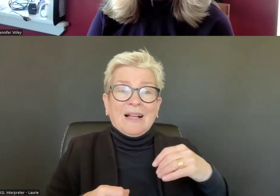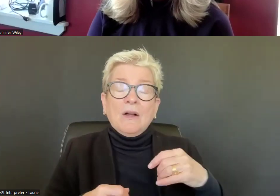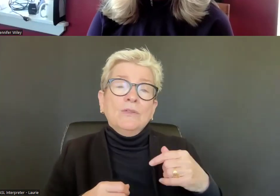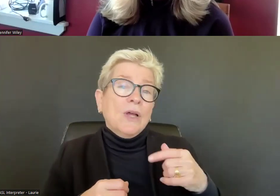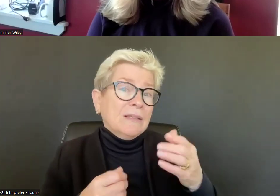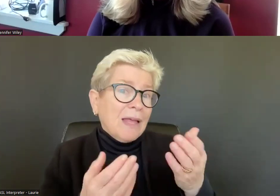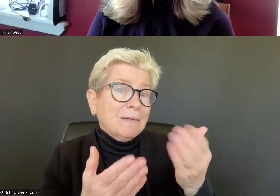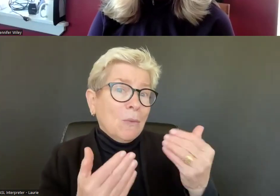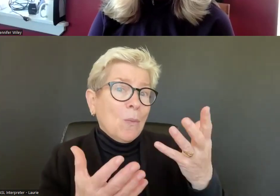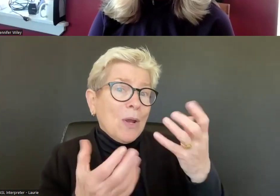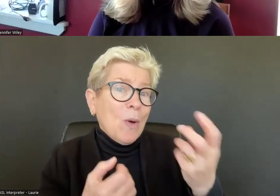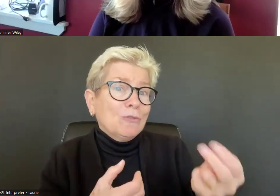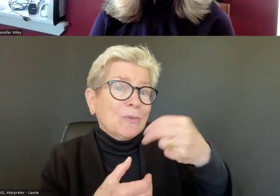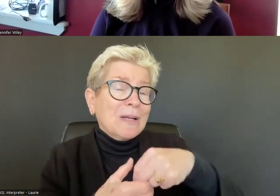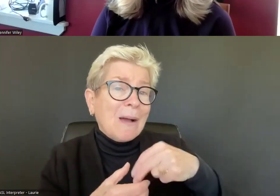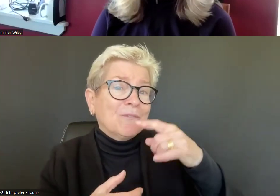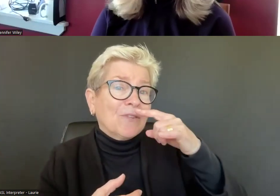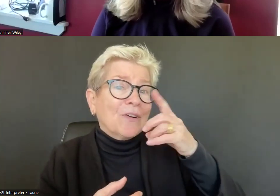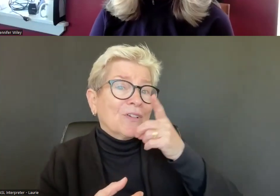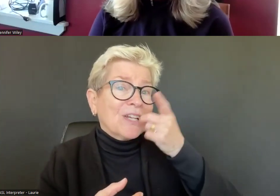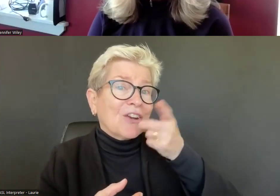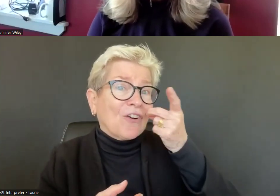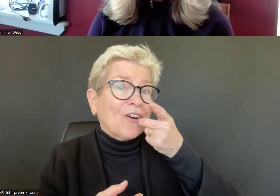the dinner thing, that's not just for the kids you know; there's a parent component